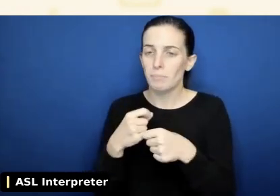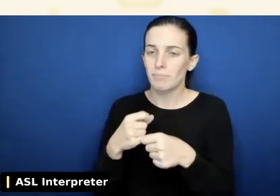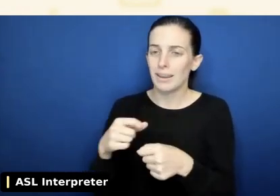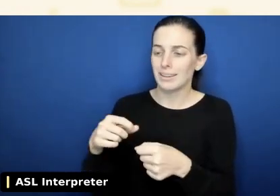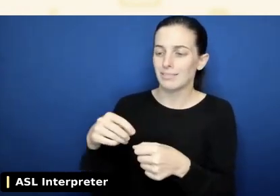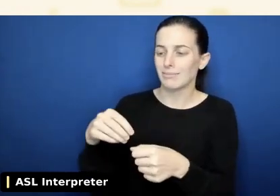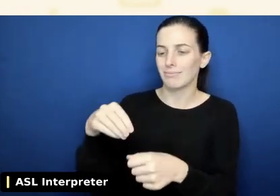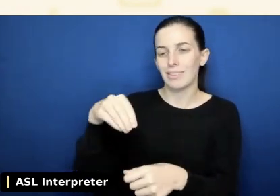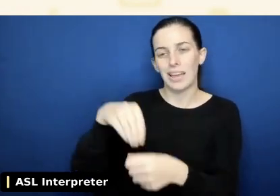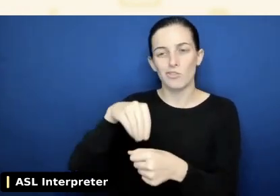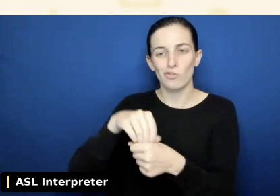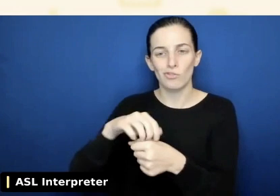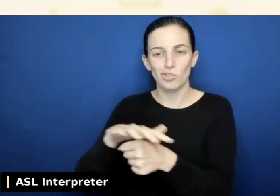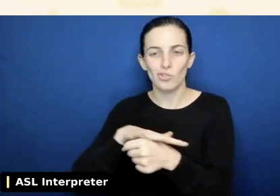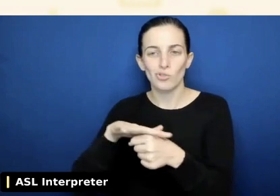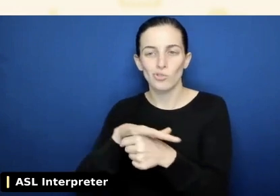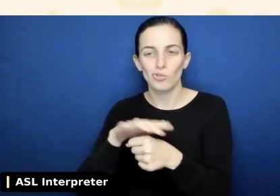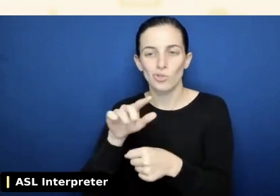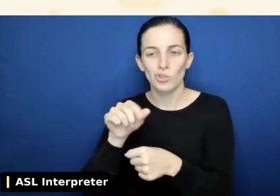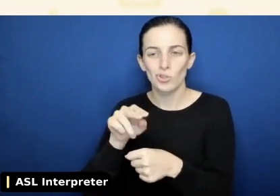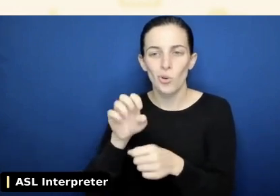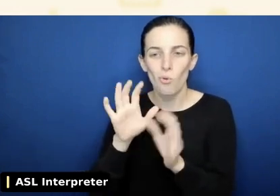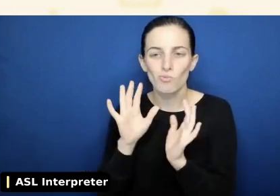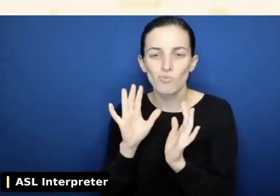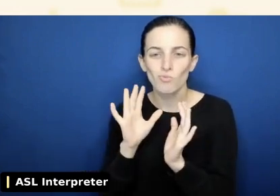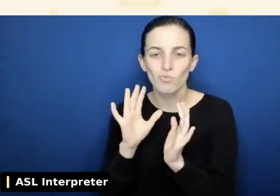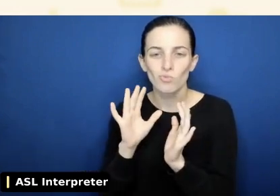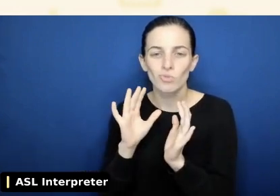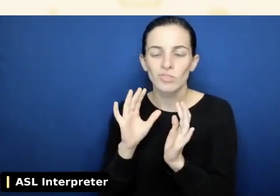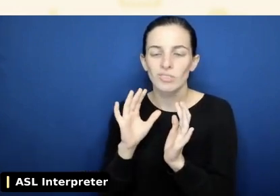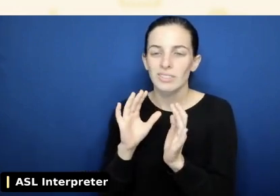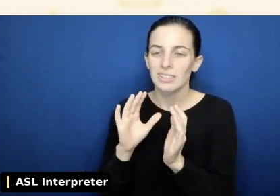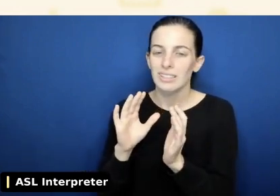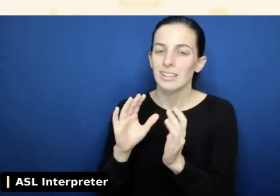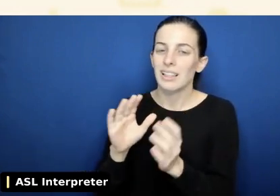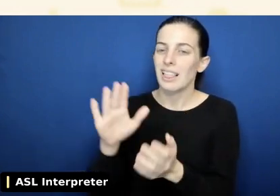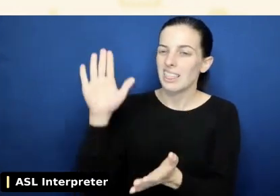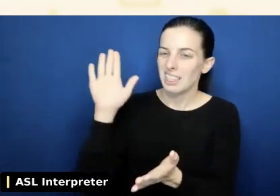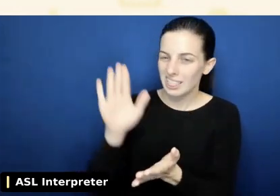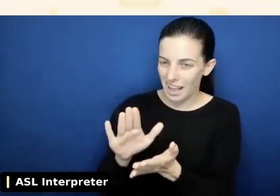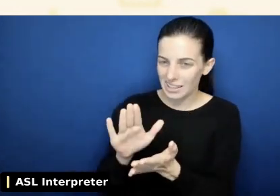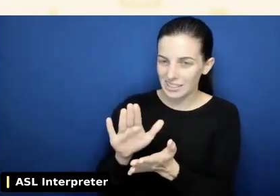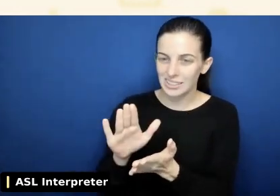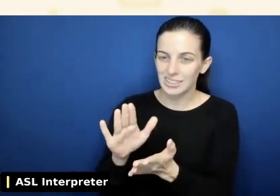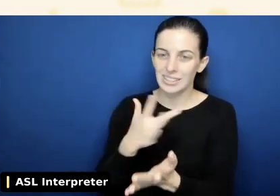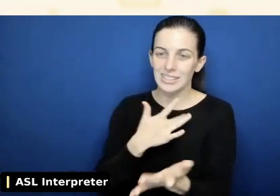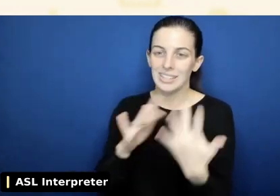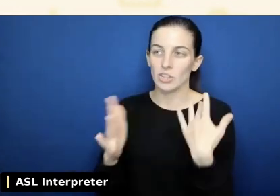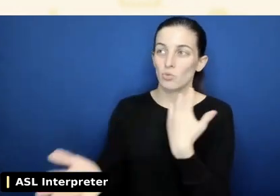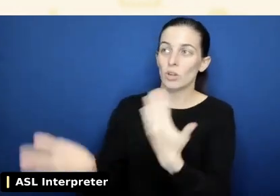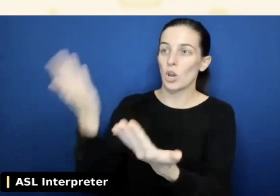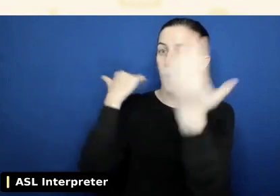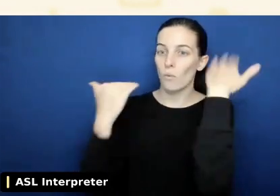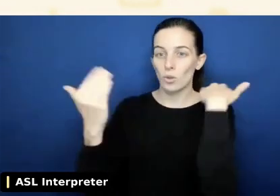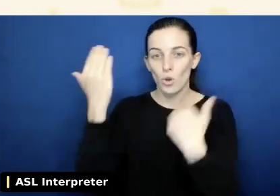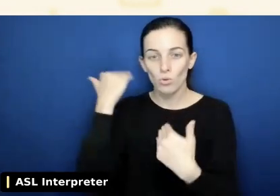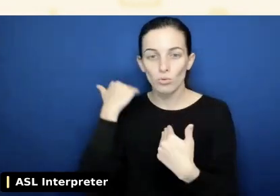with less sensory overload. And we designate areas where attendees can network